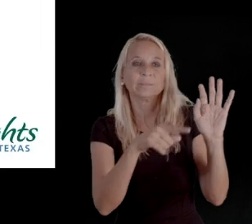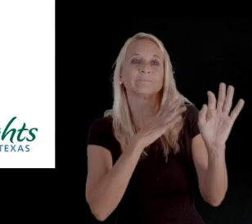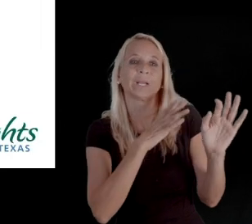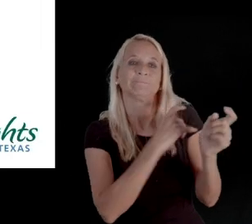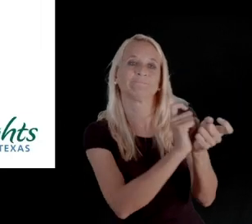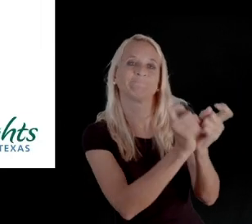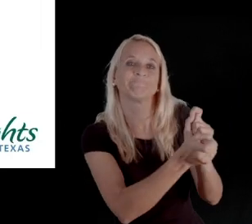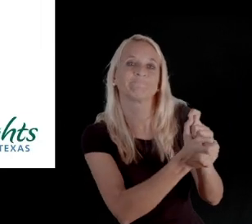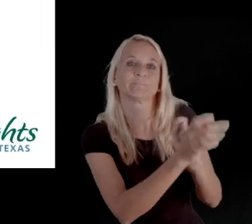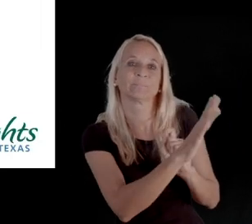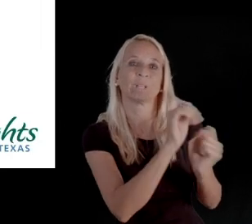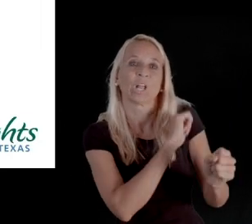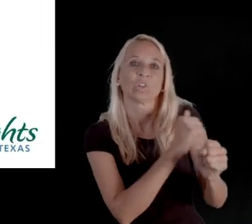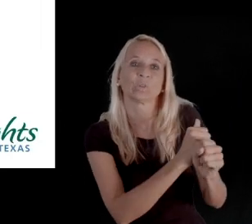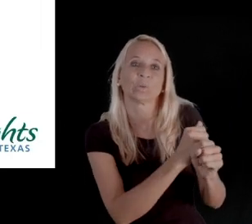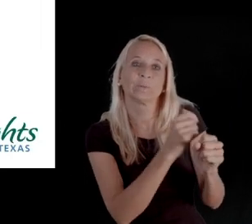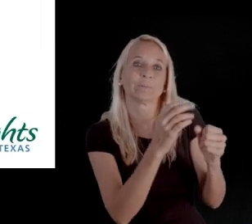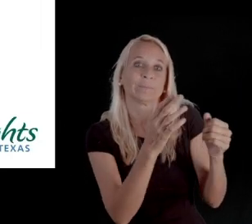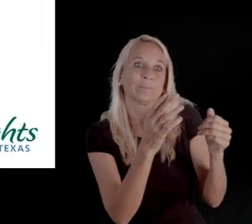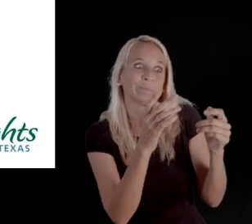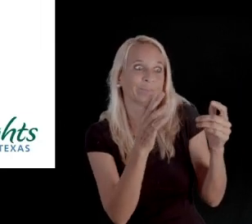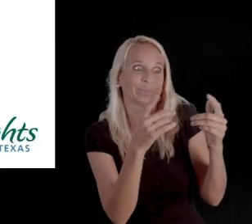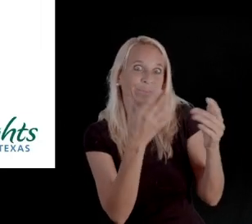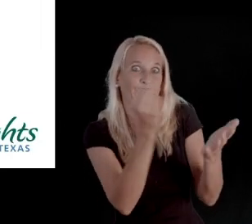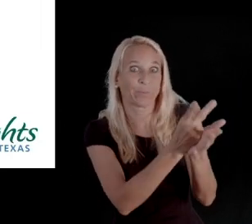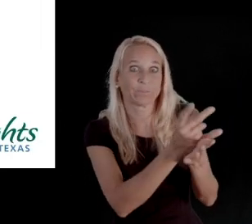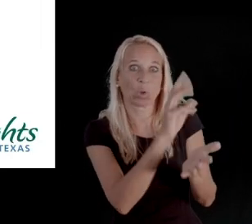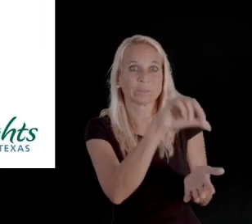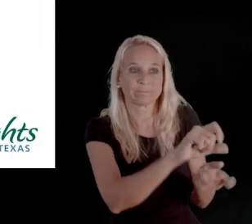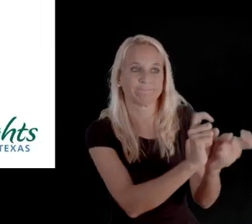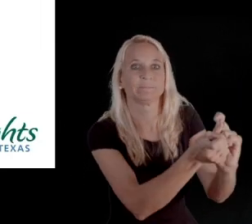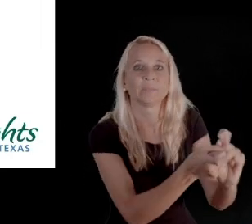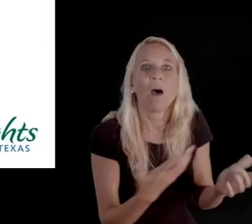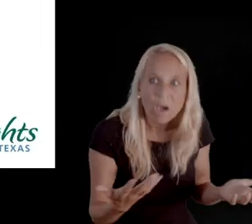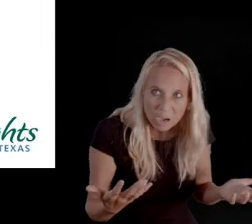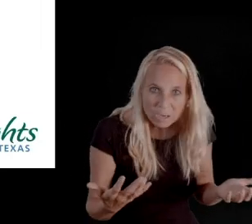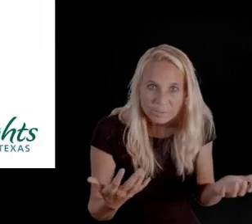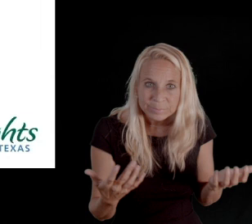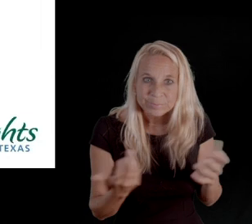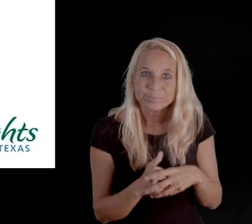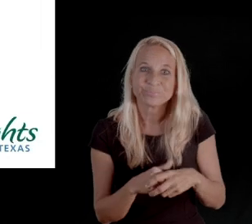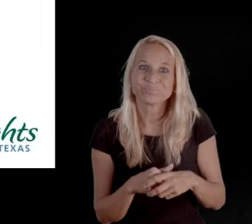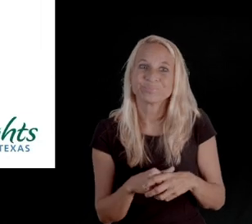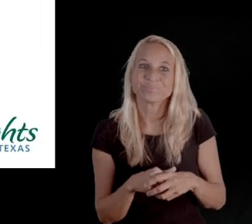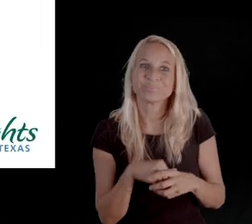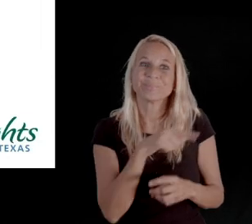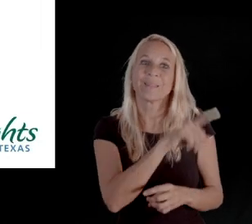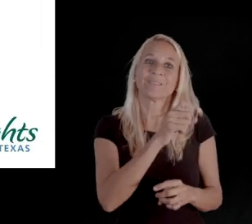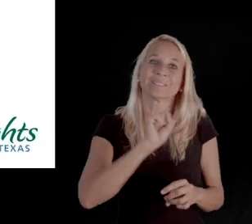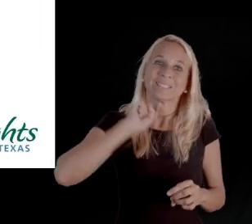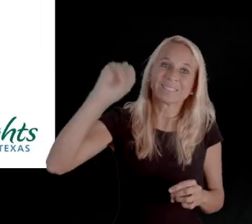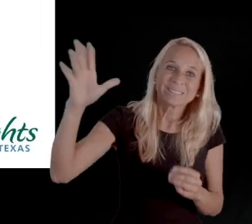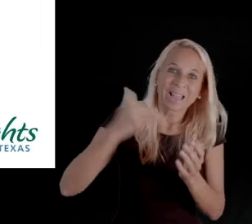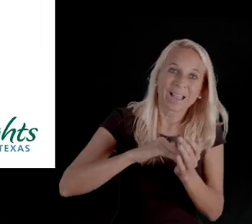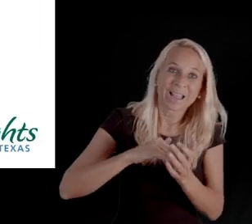So when the service is approved or denied, they resubmit and there's a chance for the authorization to